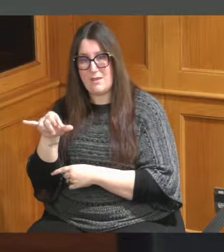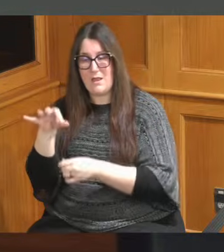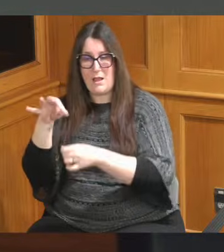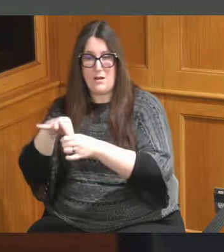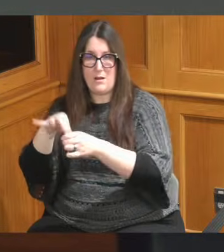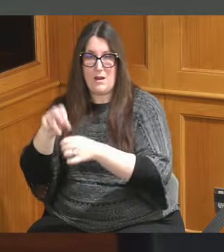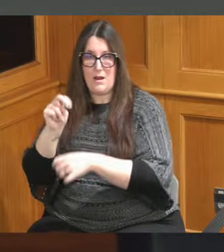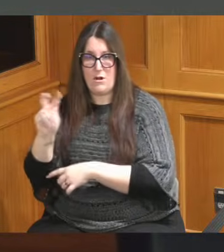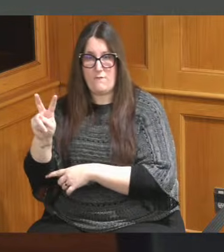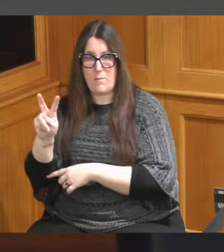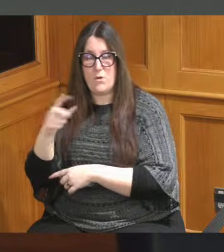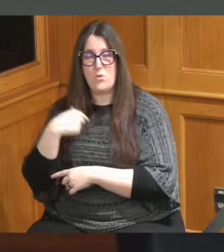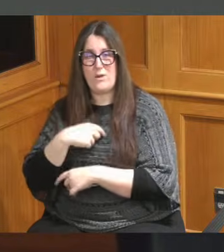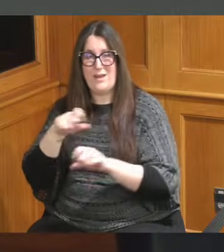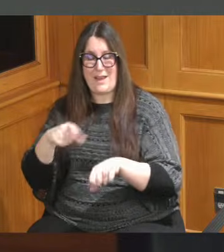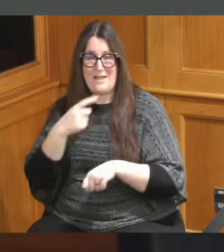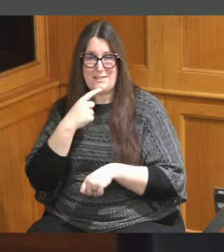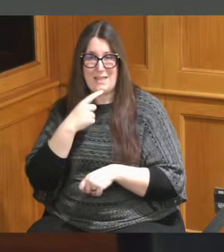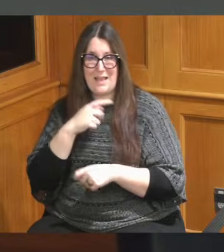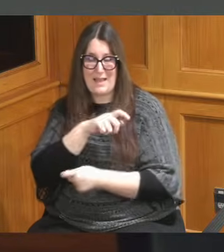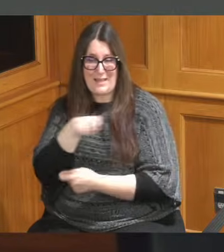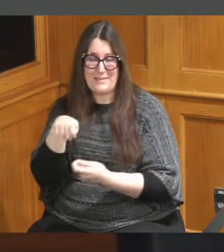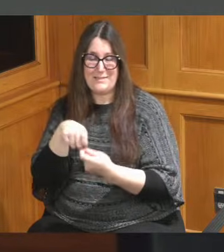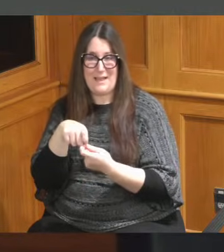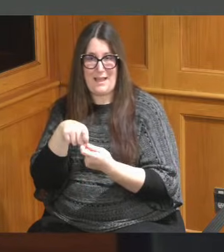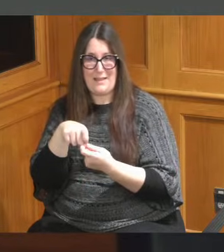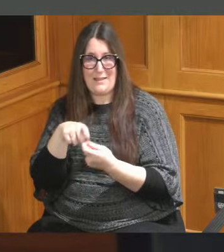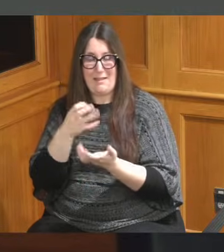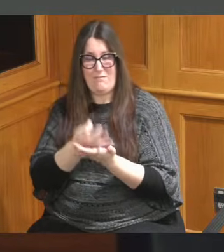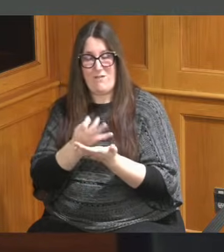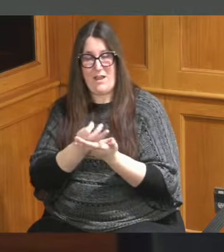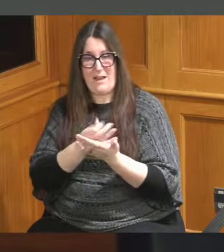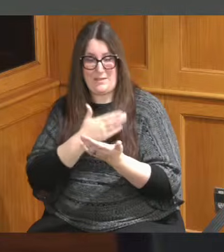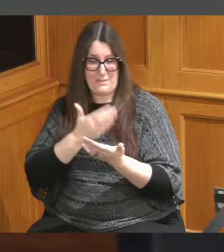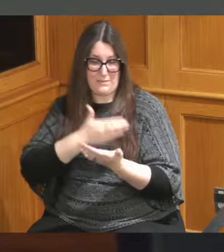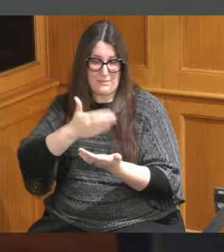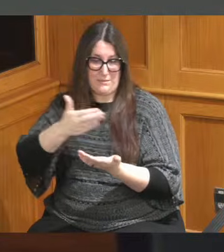that we can say exactly here's how the finances have worked over the past several years to provide